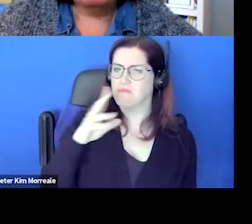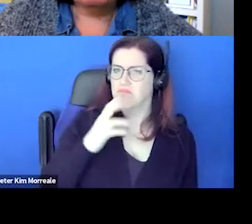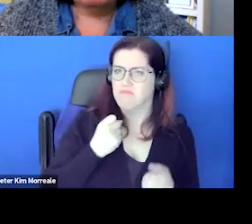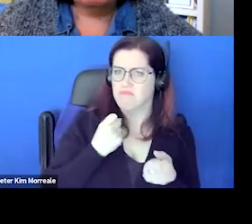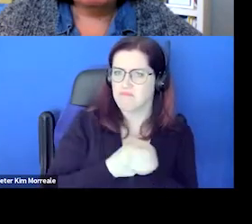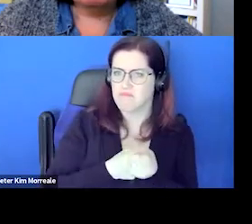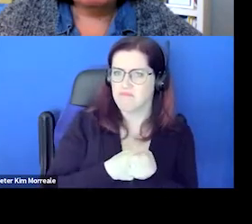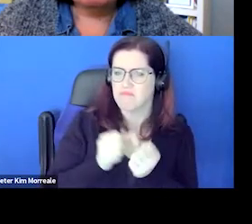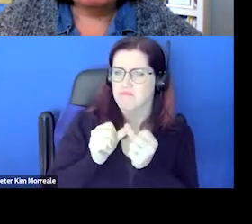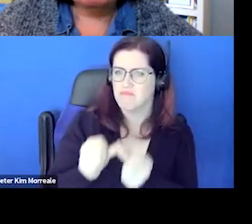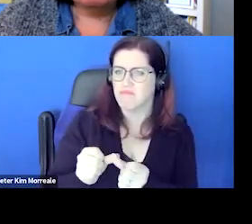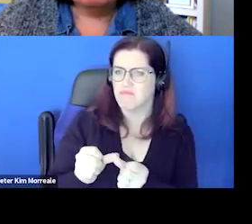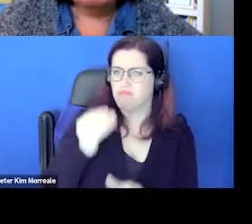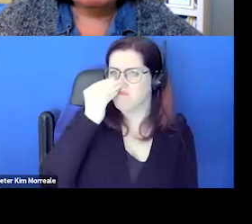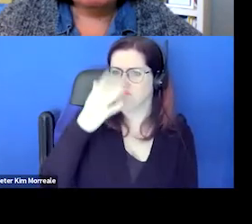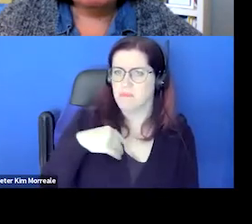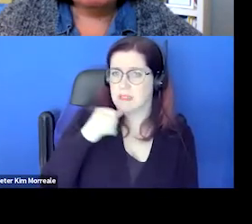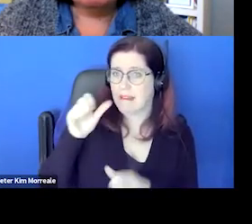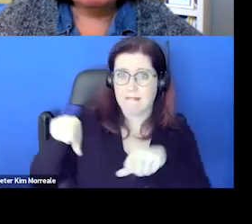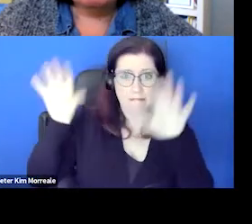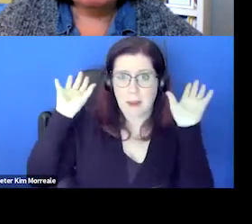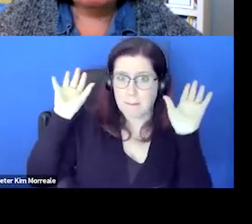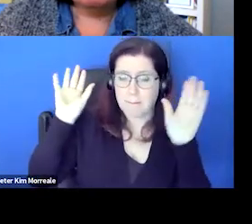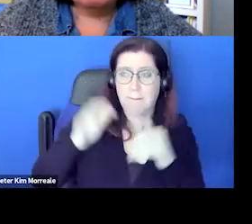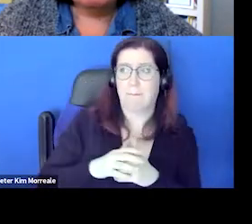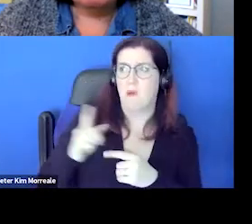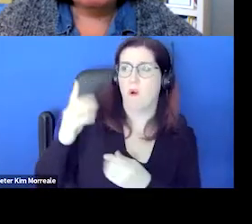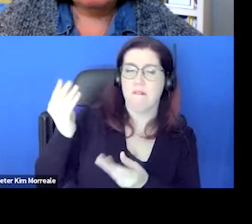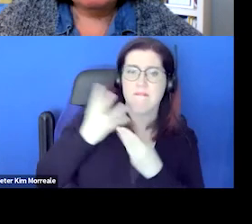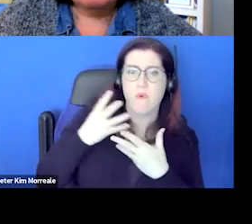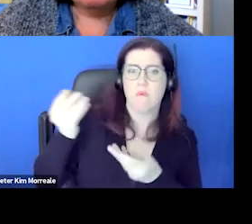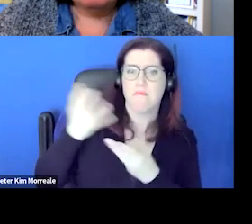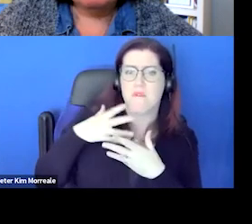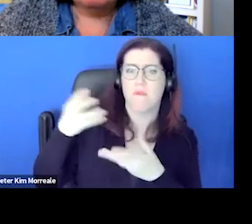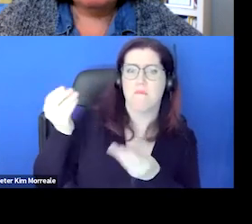I saw you not give up, you kept me informed, you let me know everything."